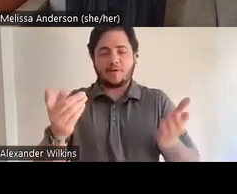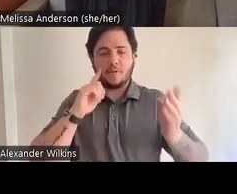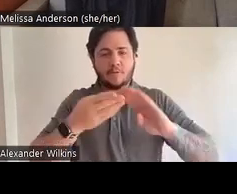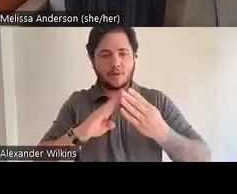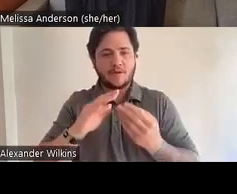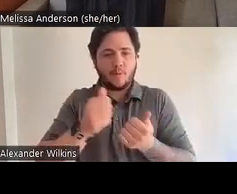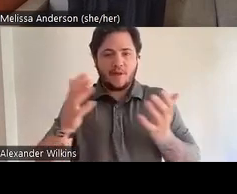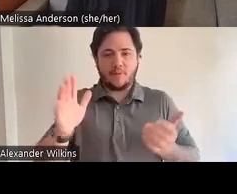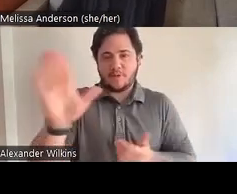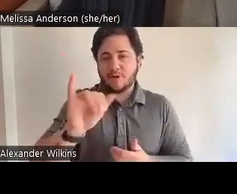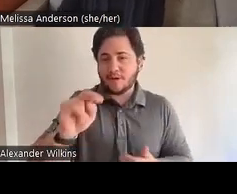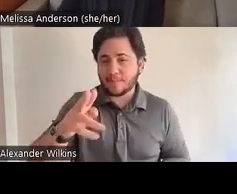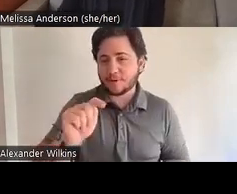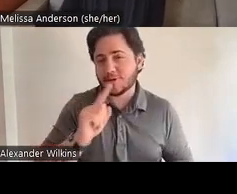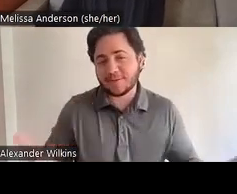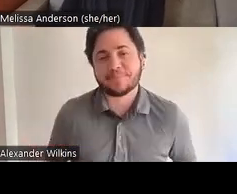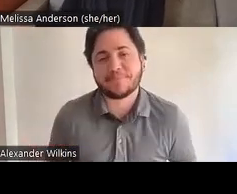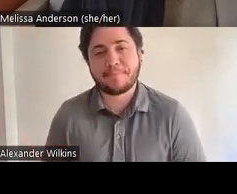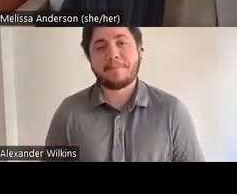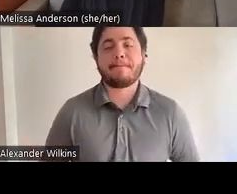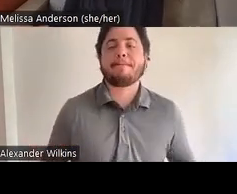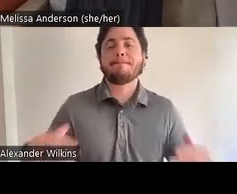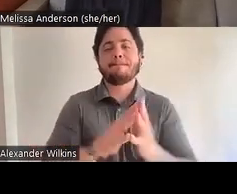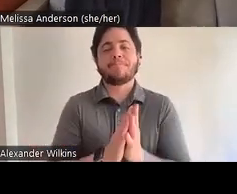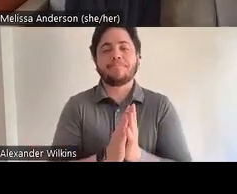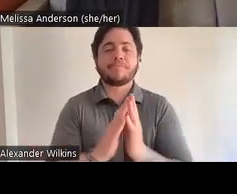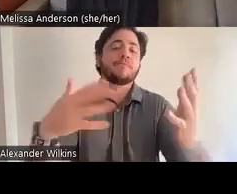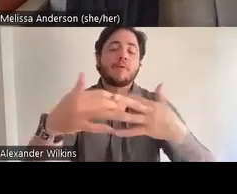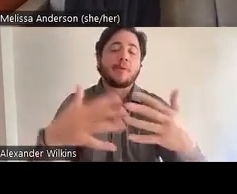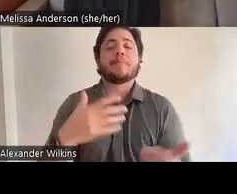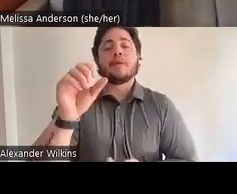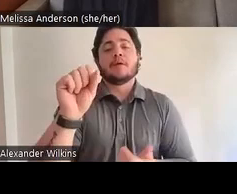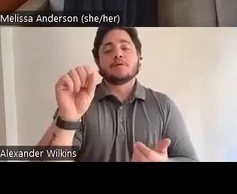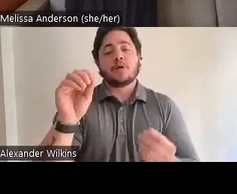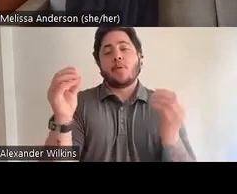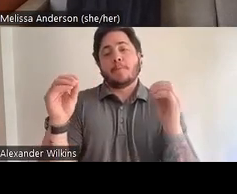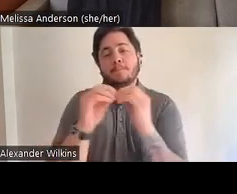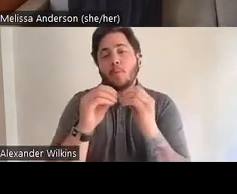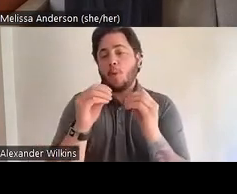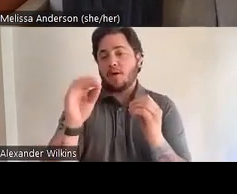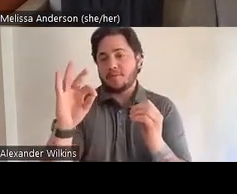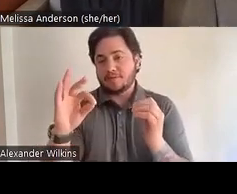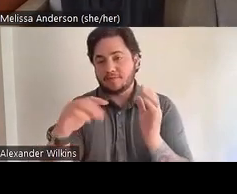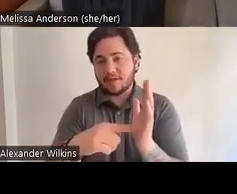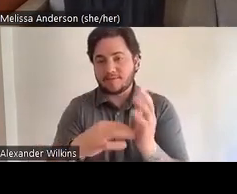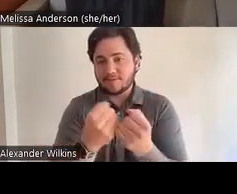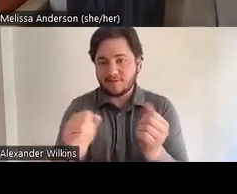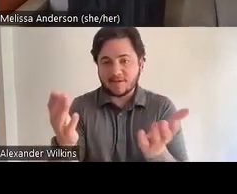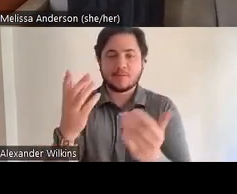we did the research, we couldn't have done it without the Deaf community's input. So anyway,